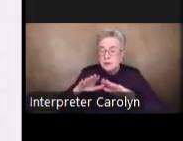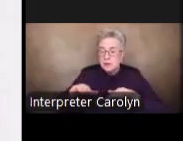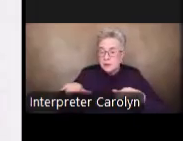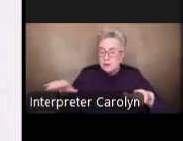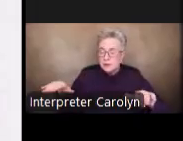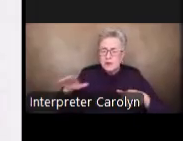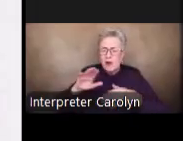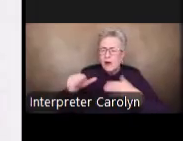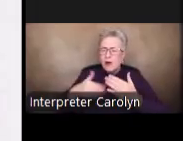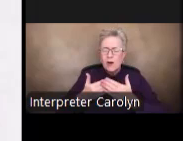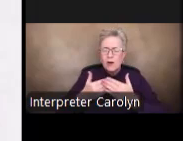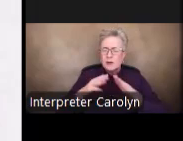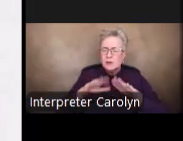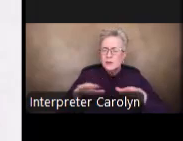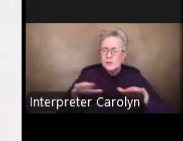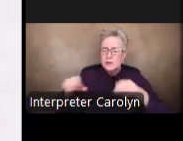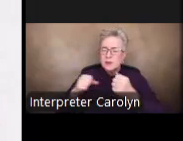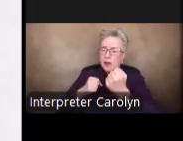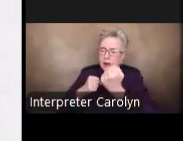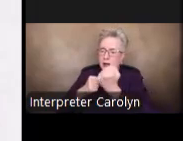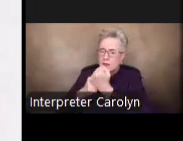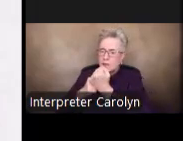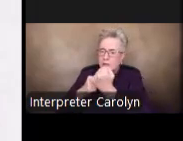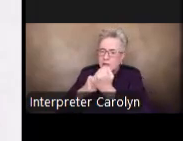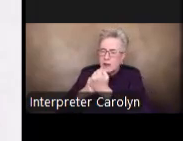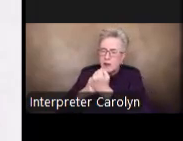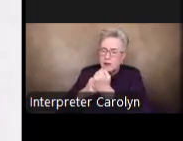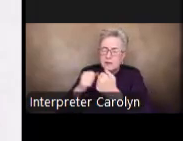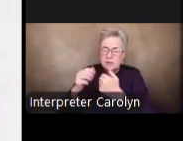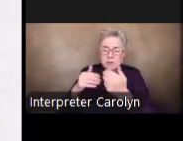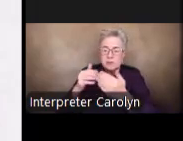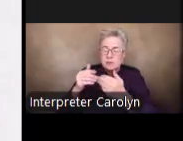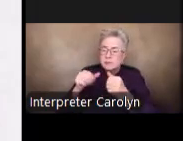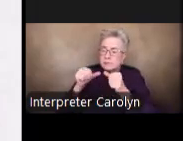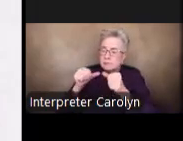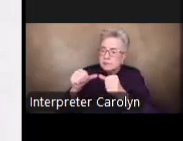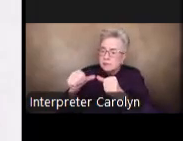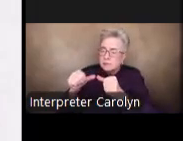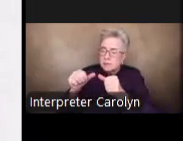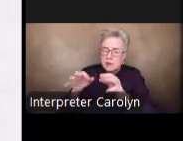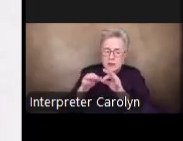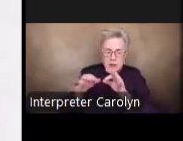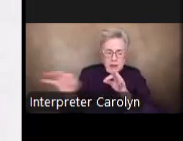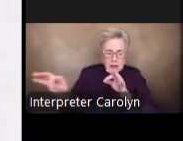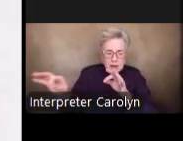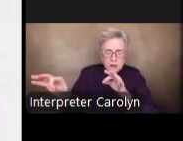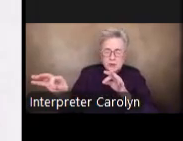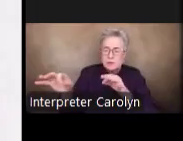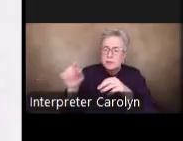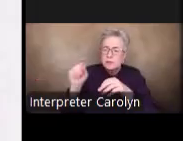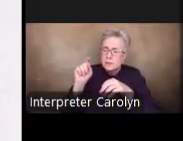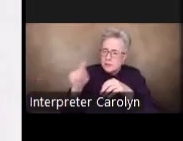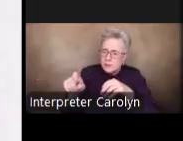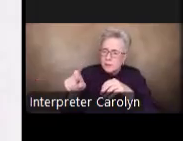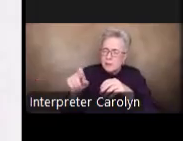all children, advocating, whether it's for consistent language input Through amplification, cochlear